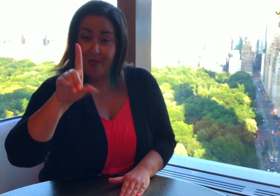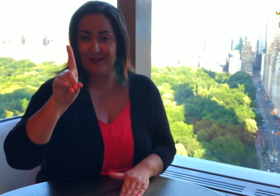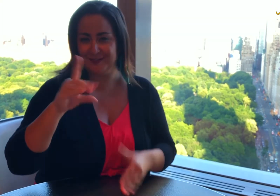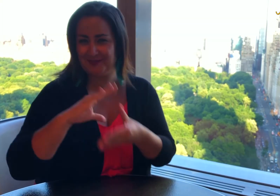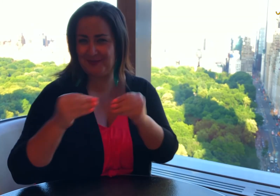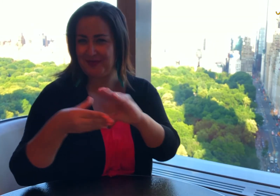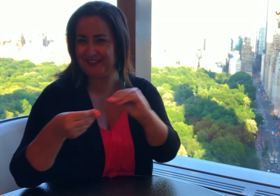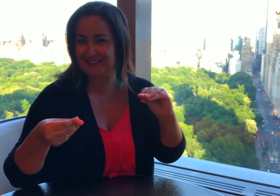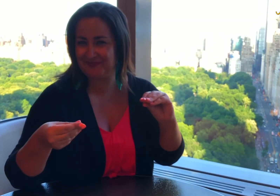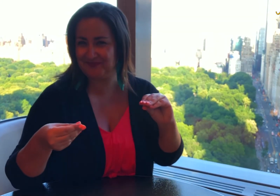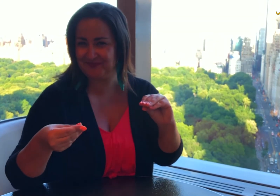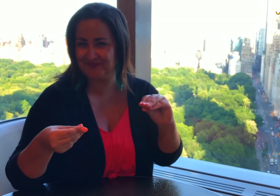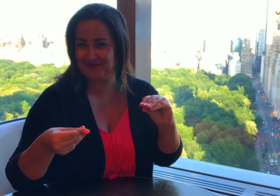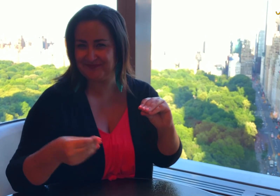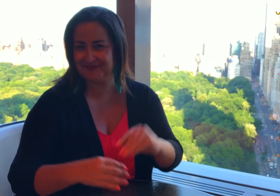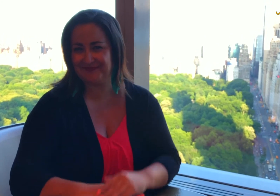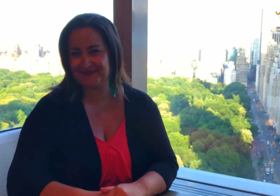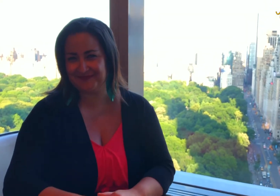Tell me about your bold story!